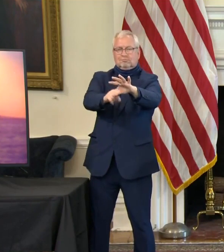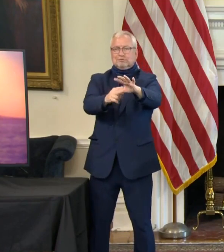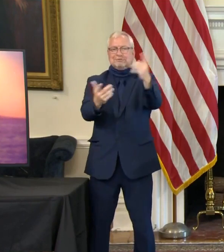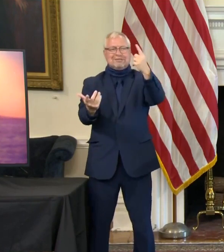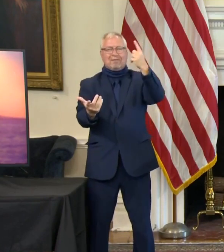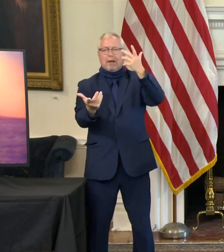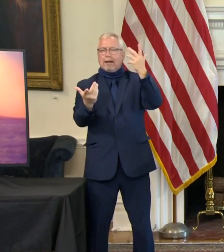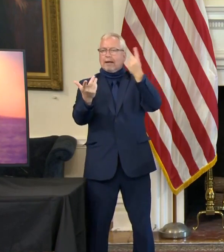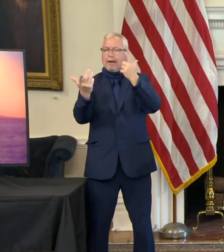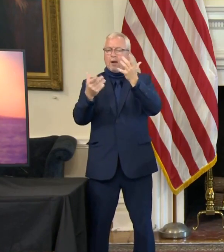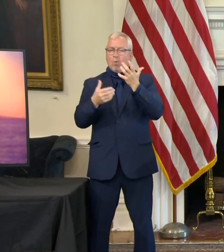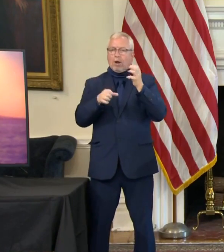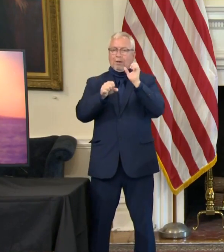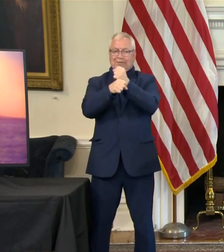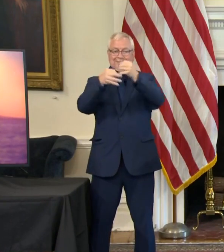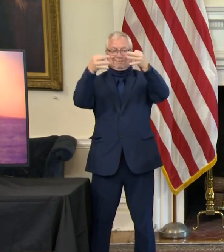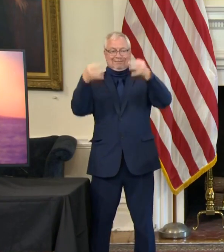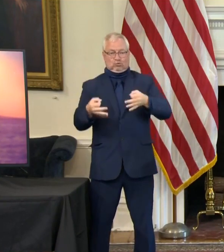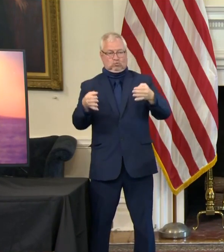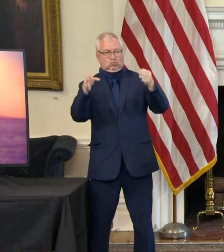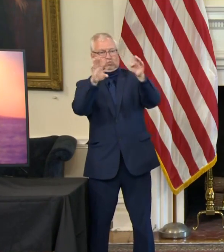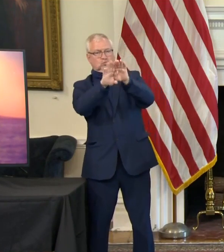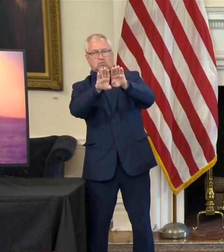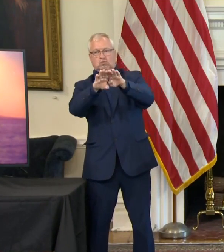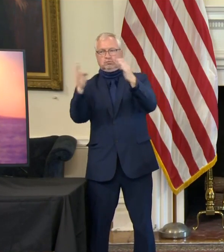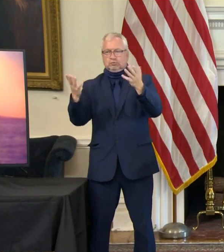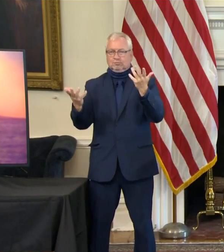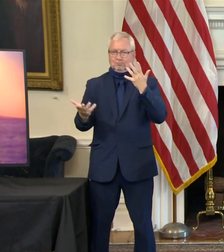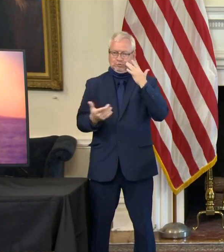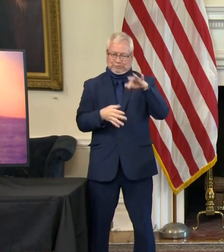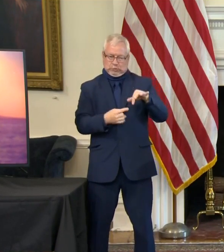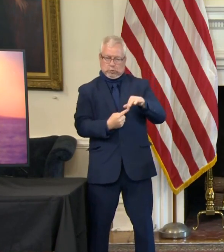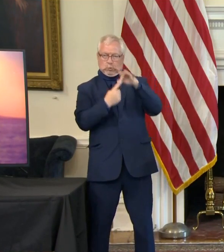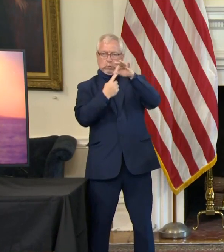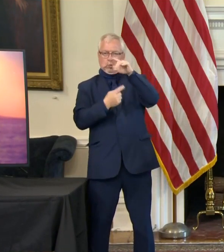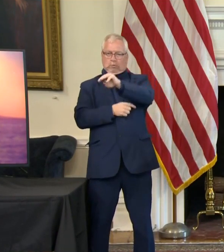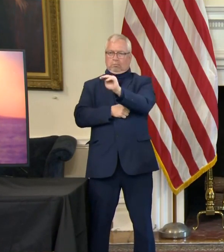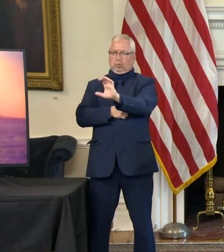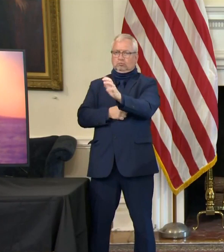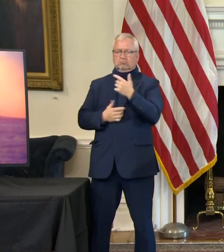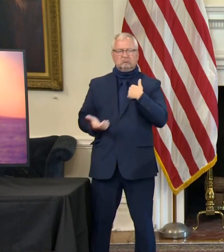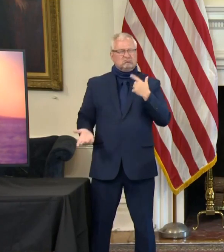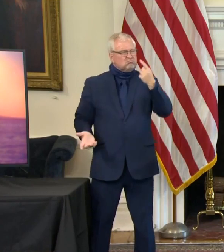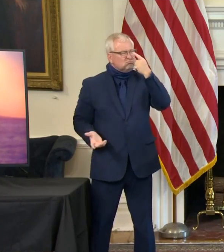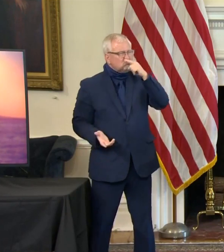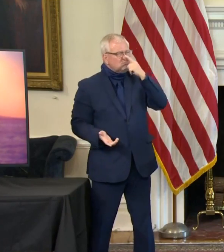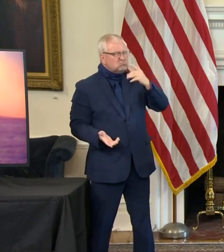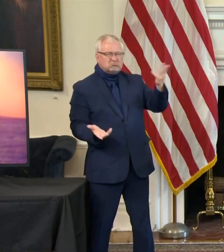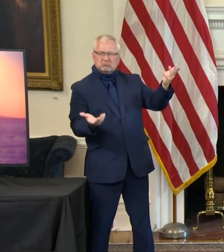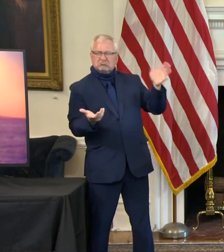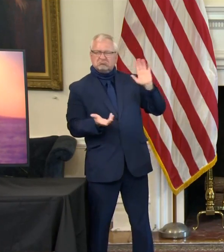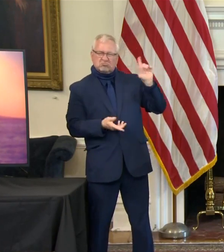TO EXPLAIN TO HIS CONSTITUENTS, WHY HE WAS MAKING THESE DECISIONS AND WHY THE METRICS WERE DIFFERENT IN HIS COUNTY.